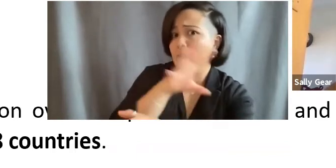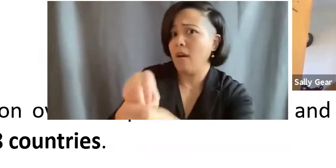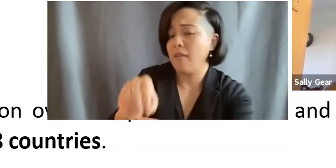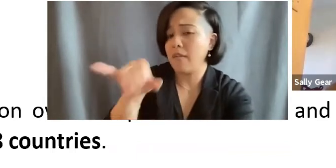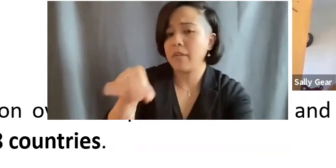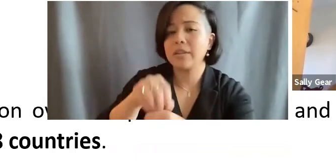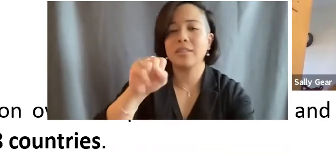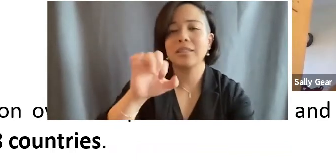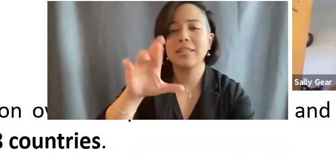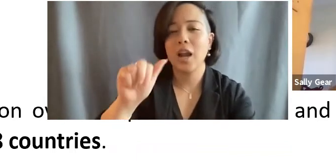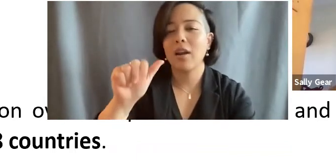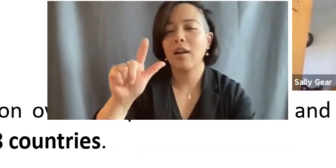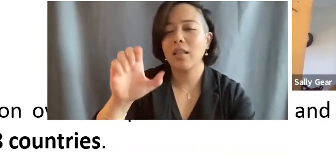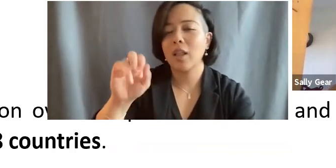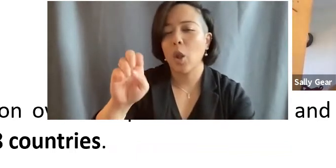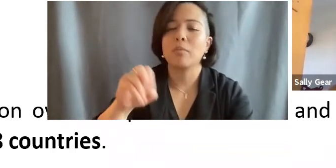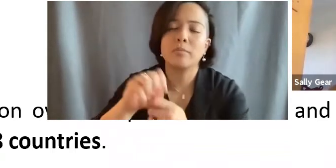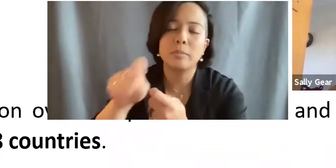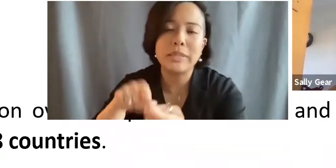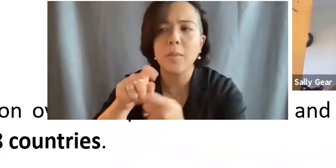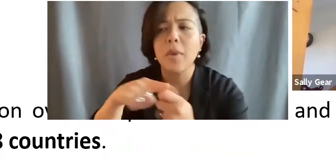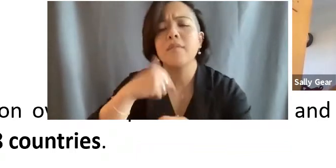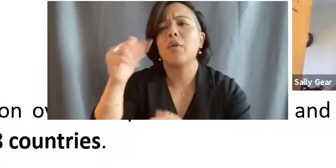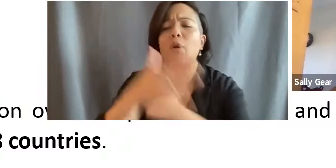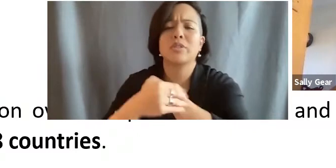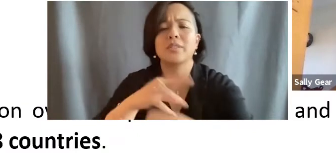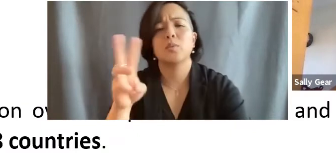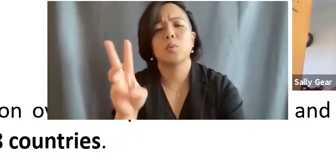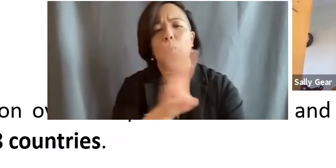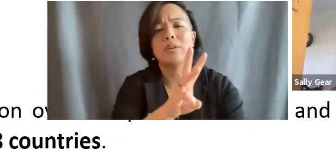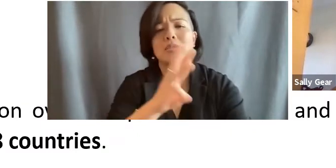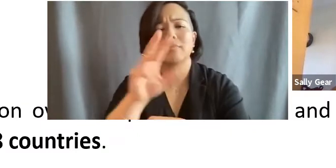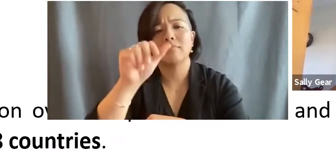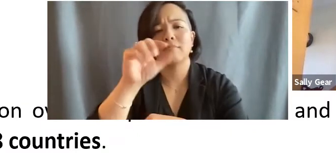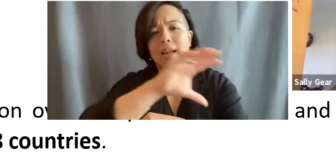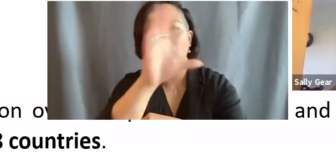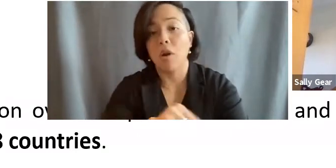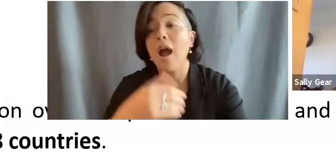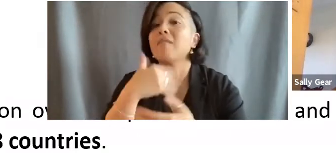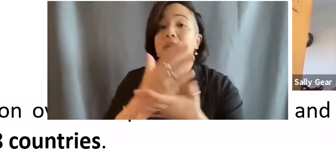good research there about the impact on education.